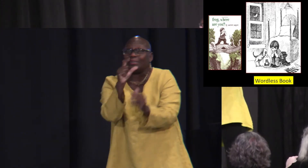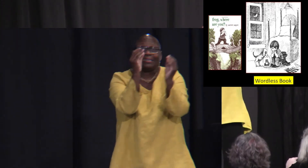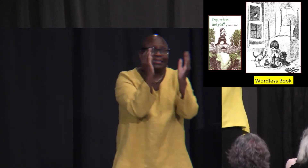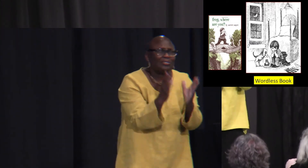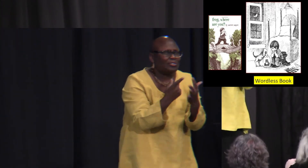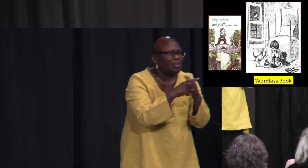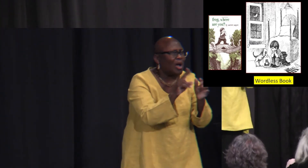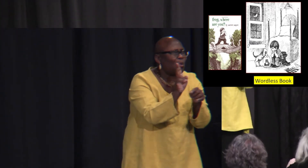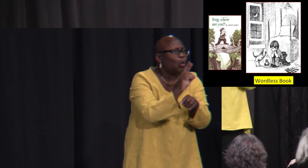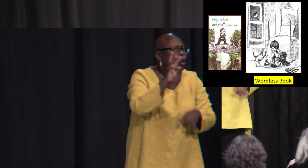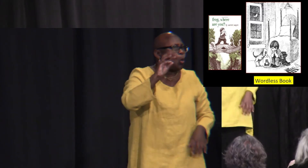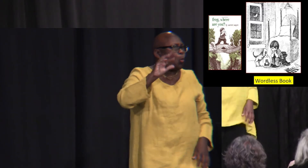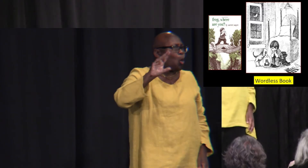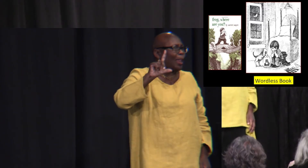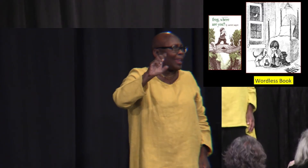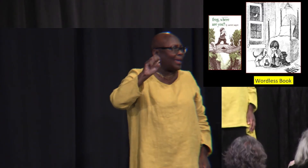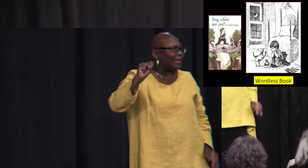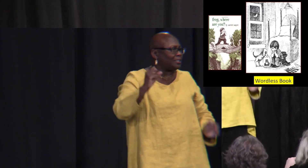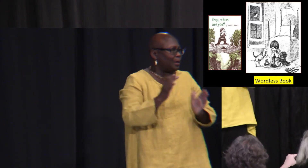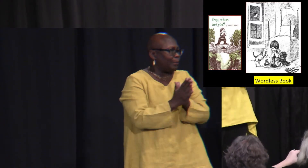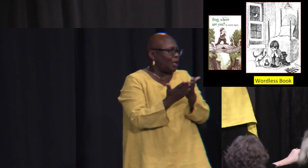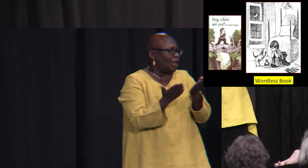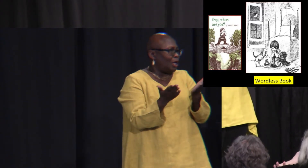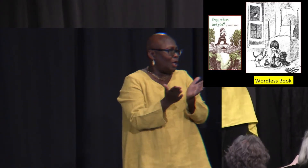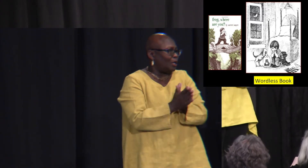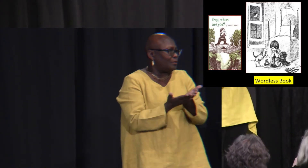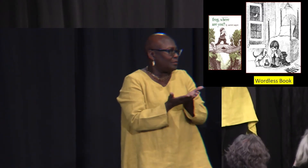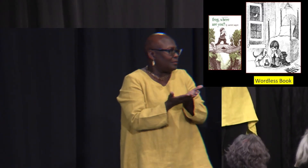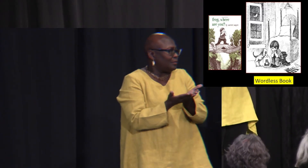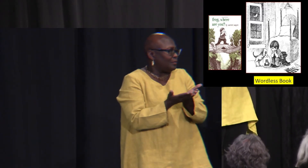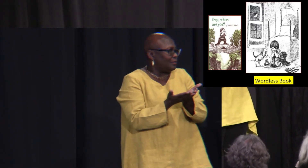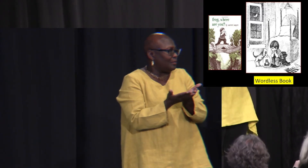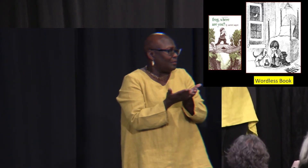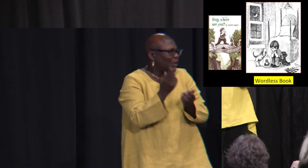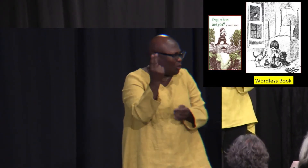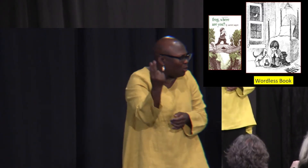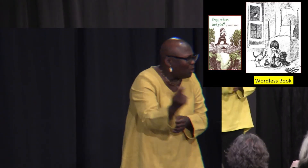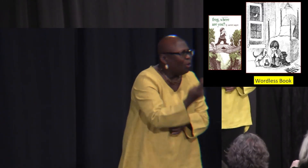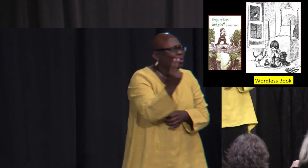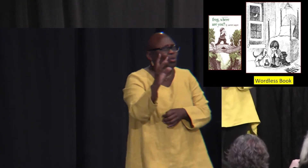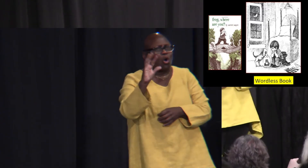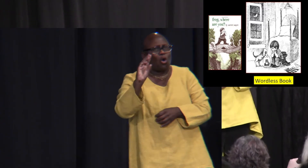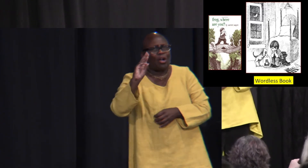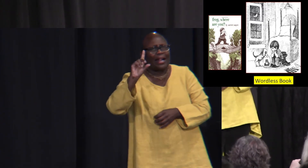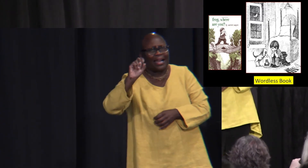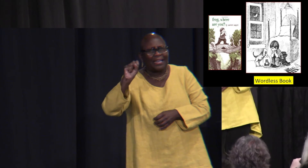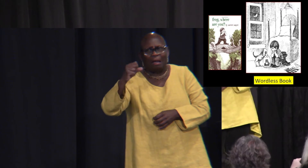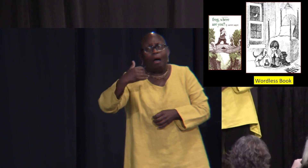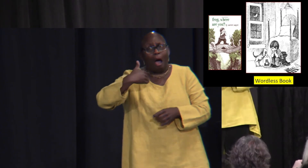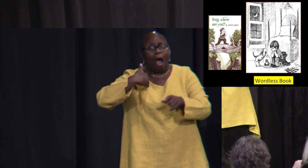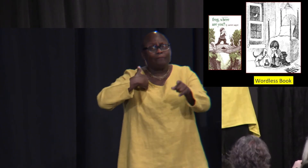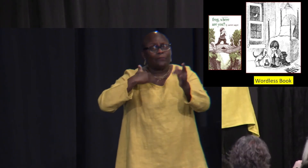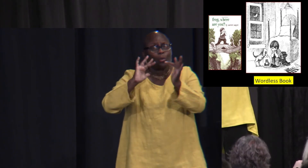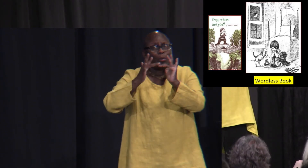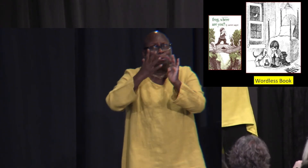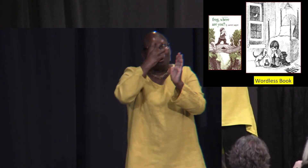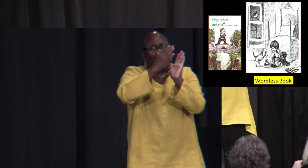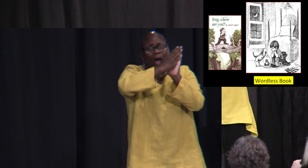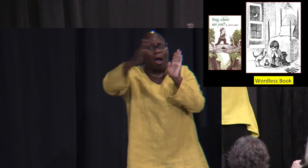Last week, I was teaching a workshop for families and they were so anxious -